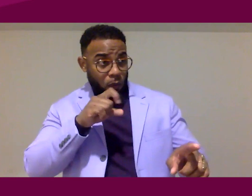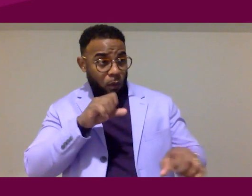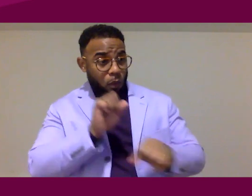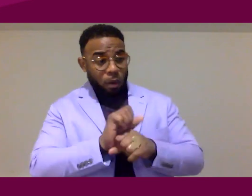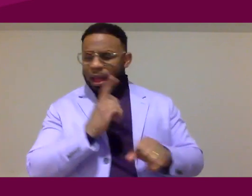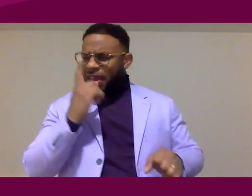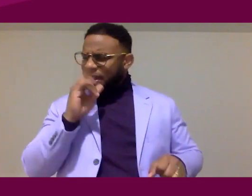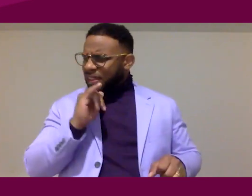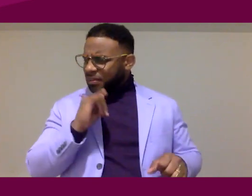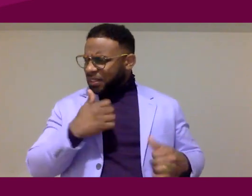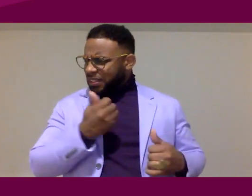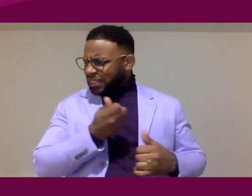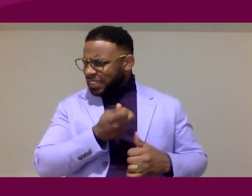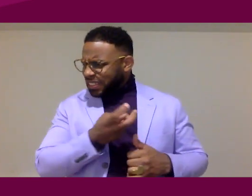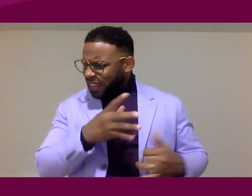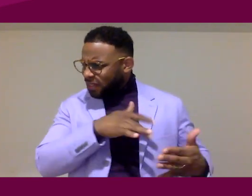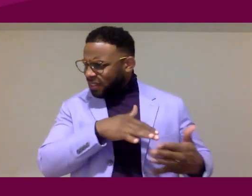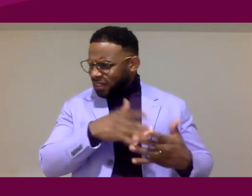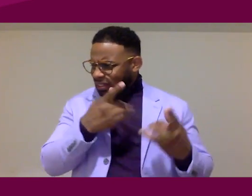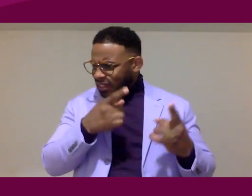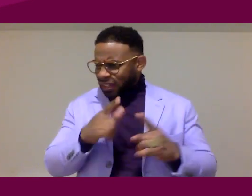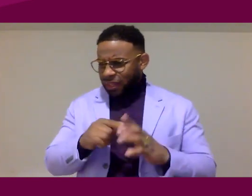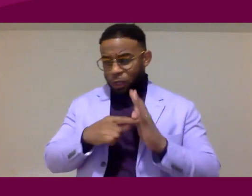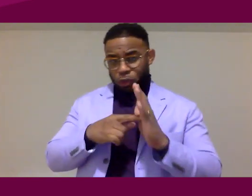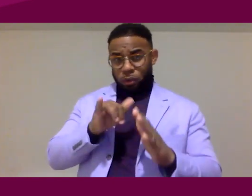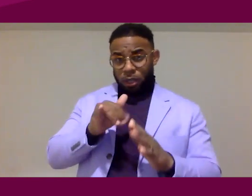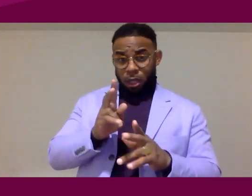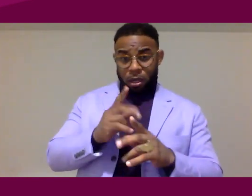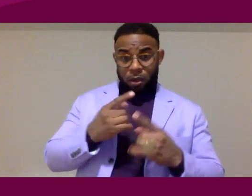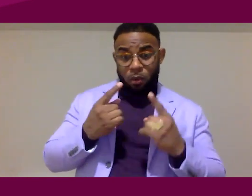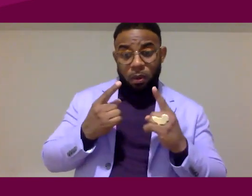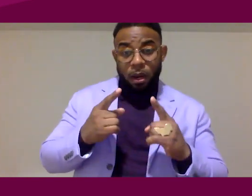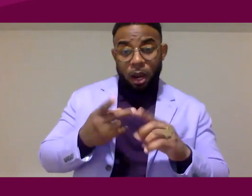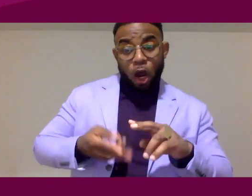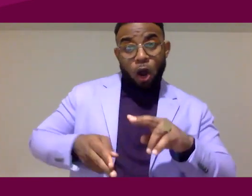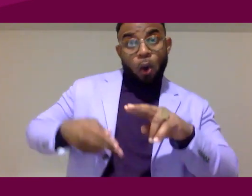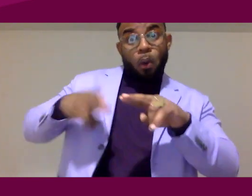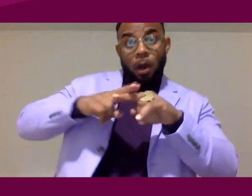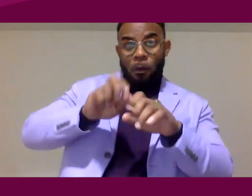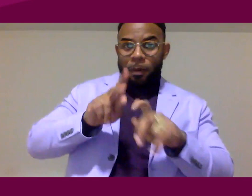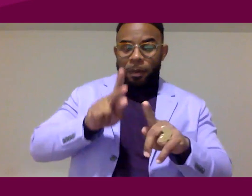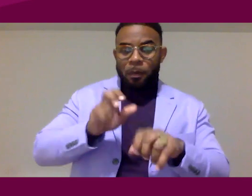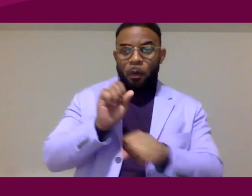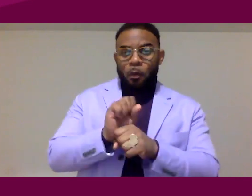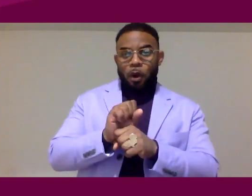And I think there has been several studies conducted that showed that productivity actually goes up when people work remotely.